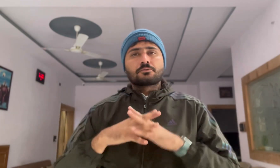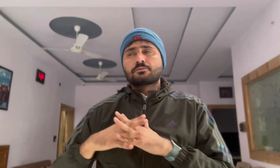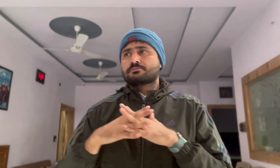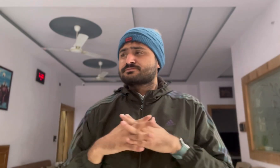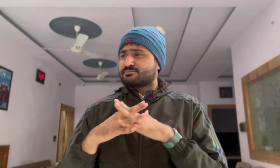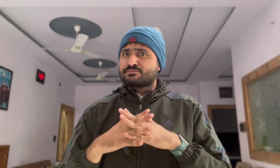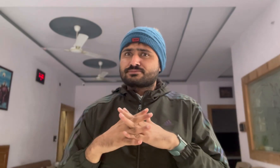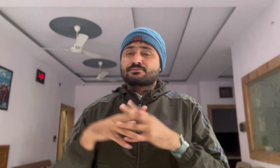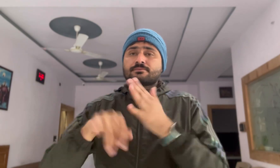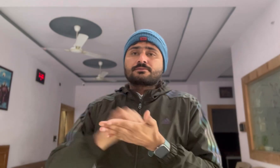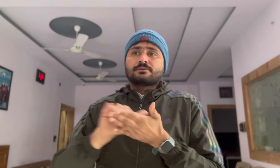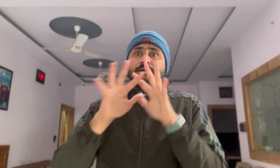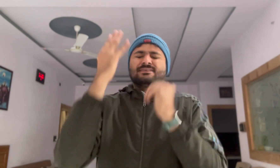New York USA famous